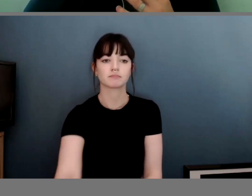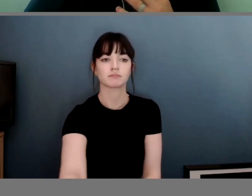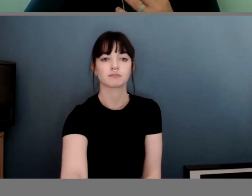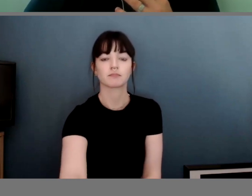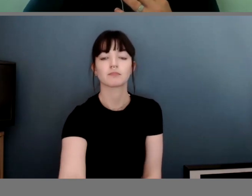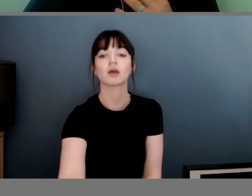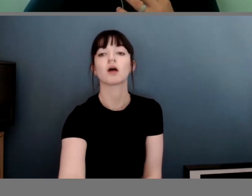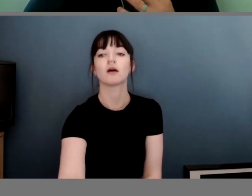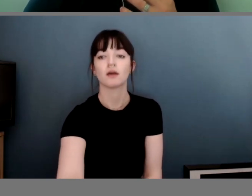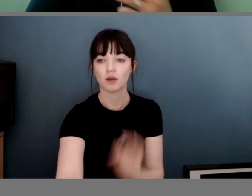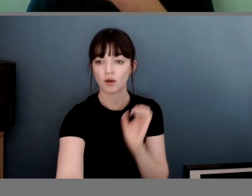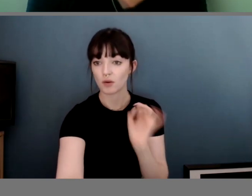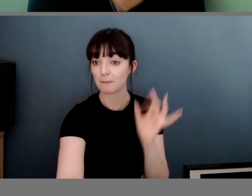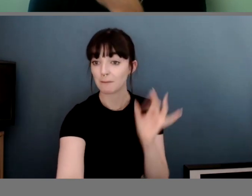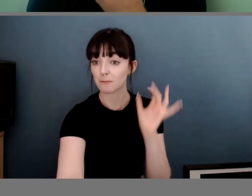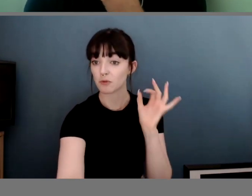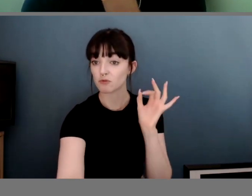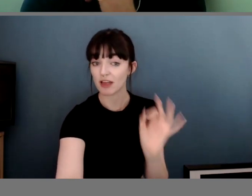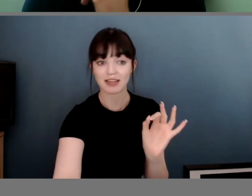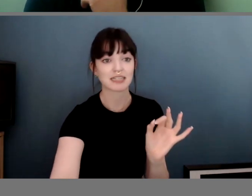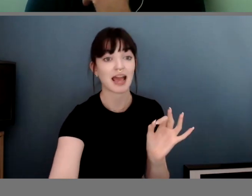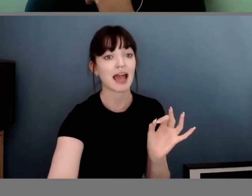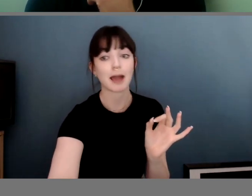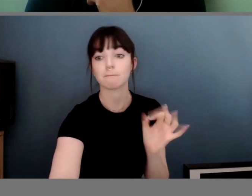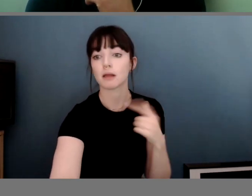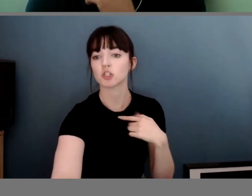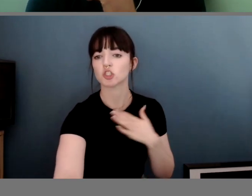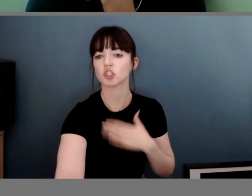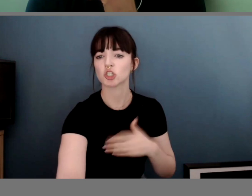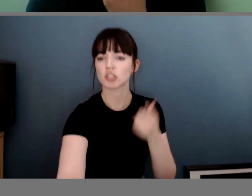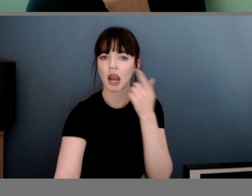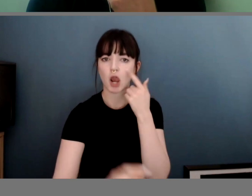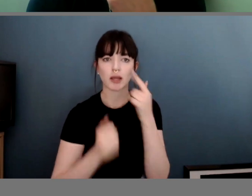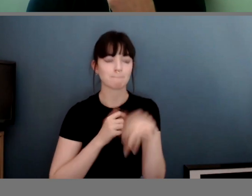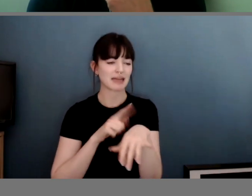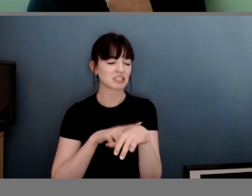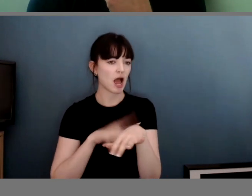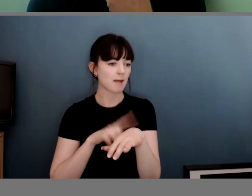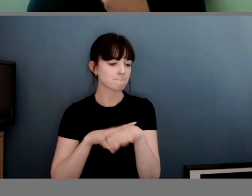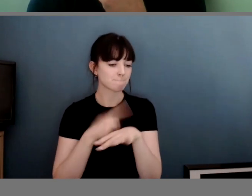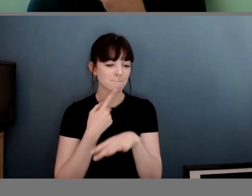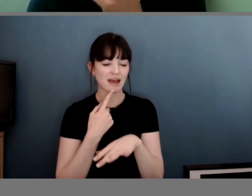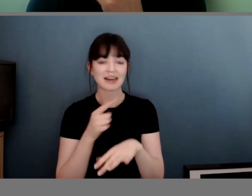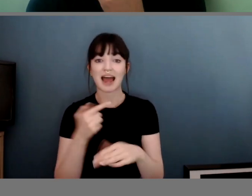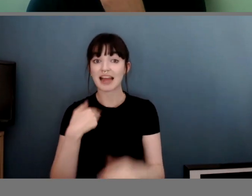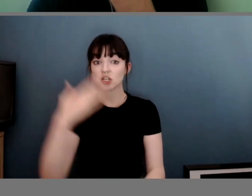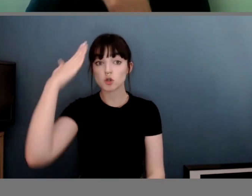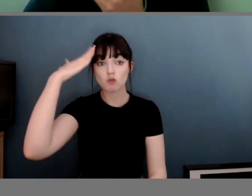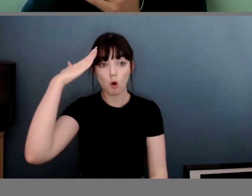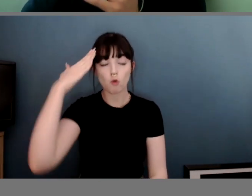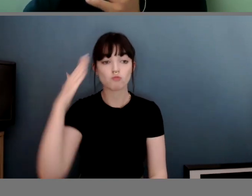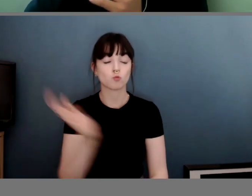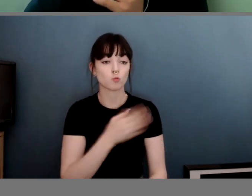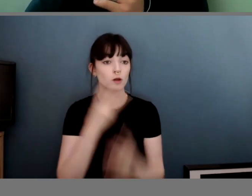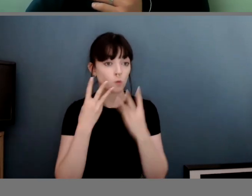fantastic, I am just looking at my time here and I know we're keen to allow a little bit of Q&A.